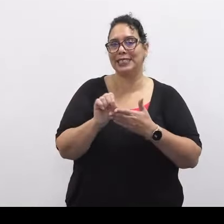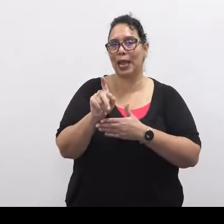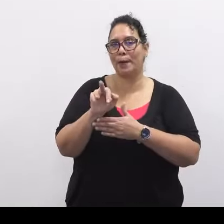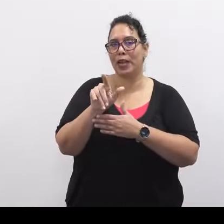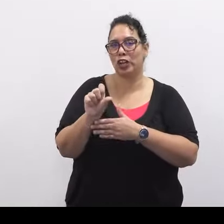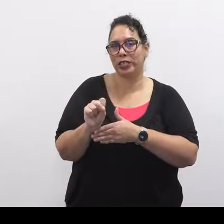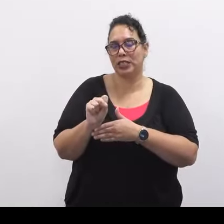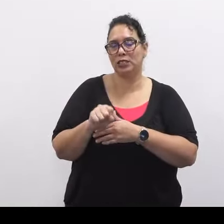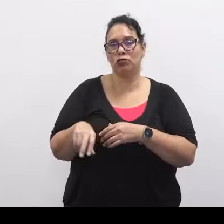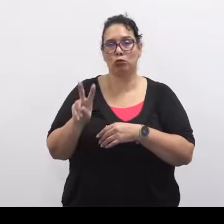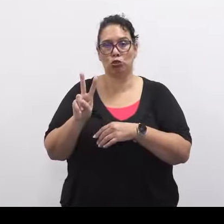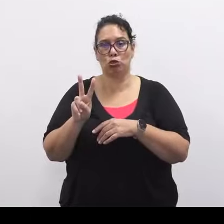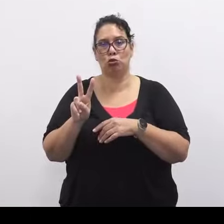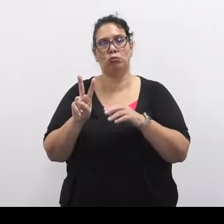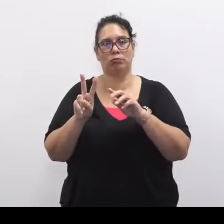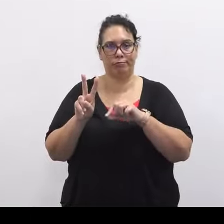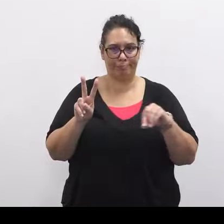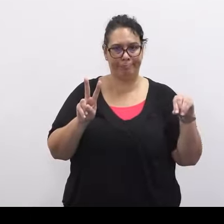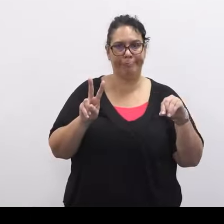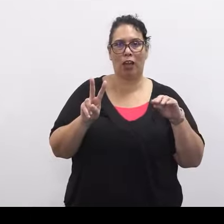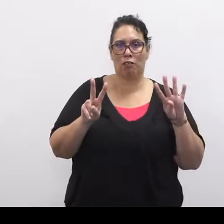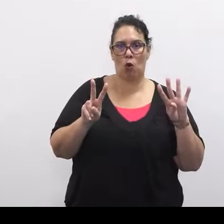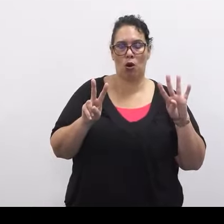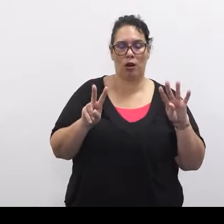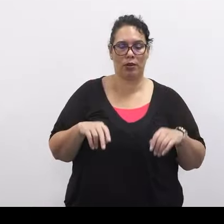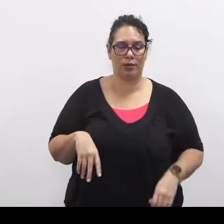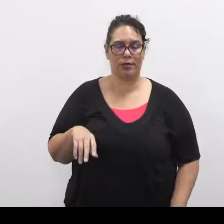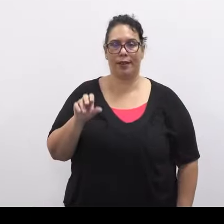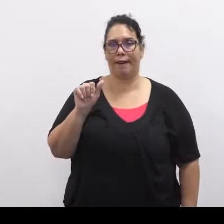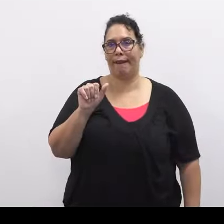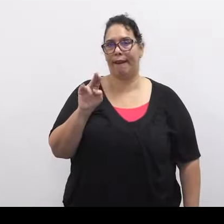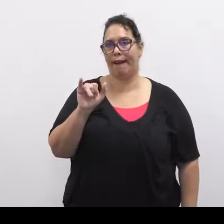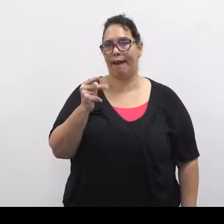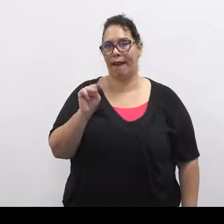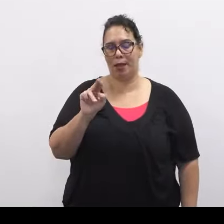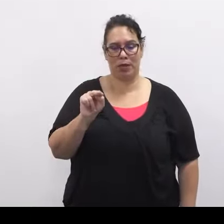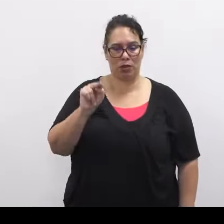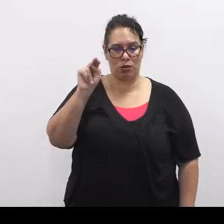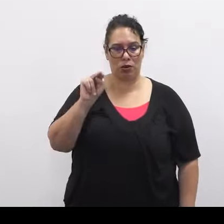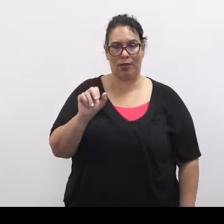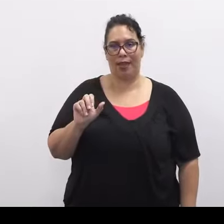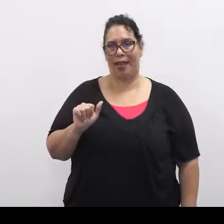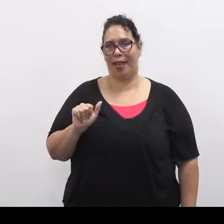So we have Anaheim to the north, Alamitos to the east and Seventh Street to the South.